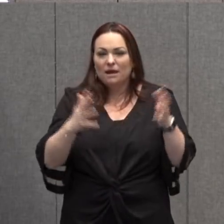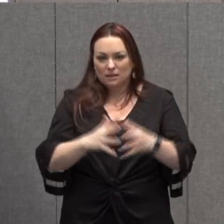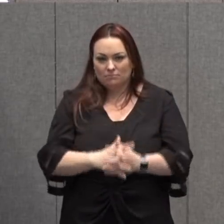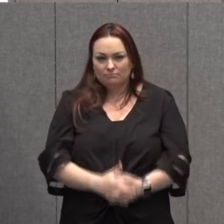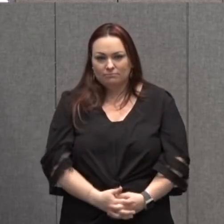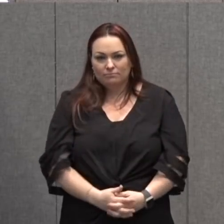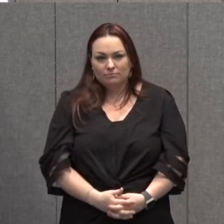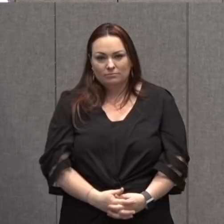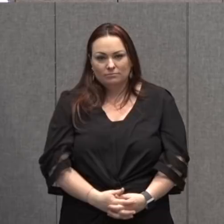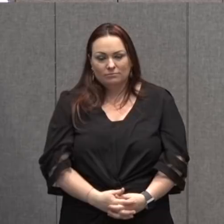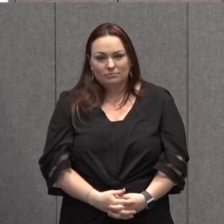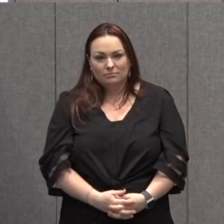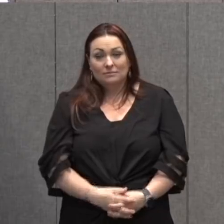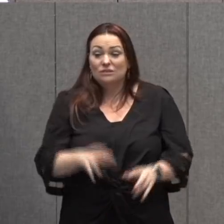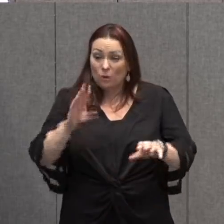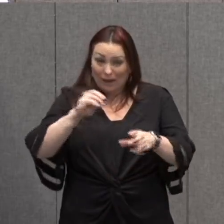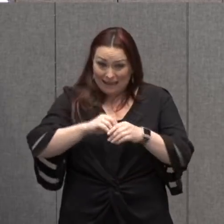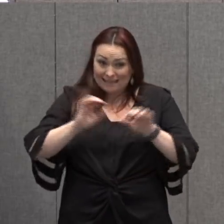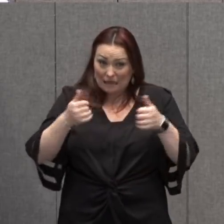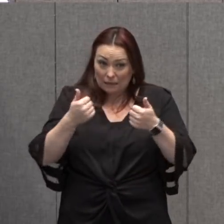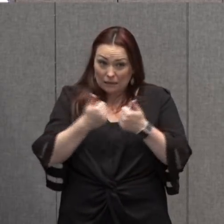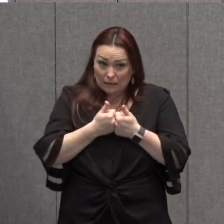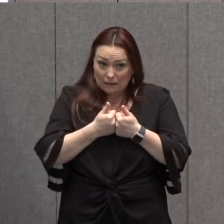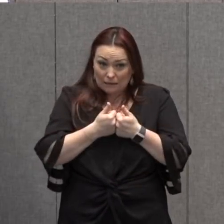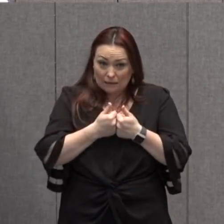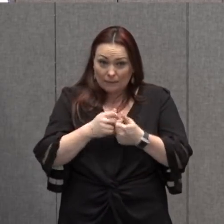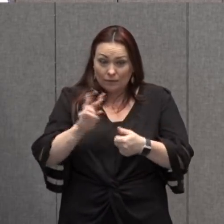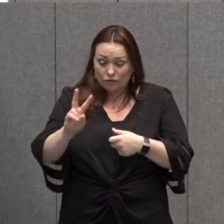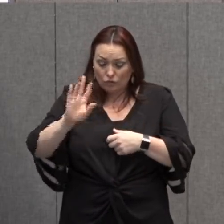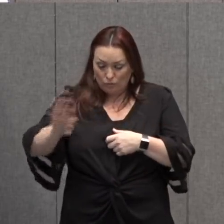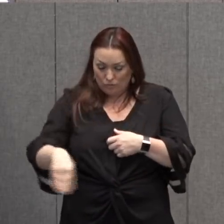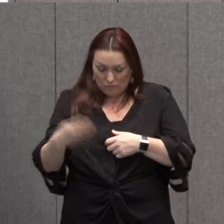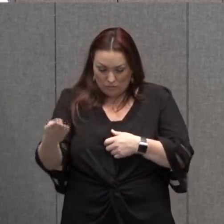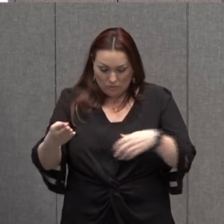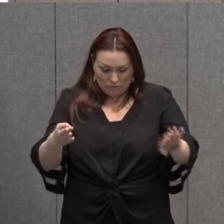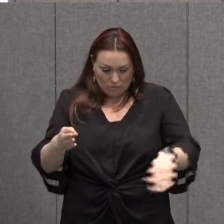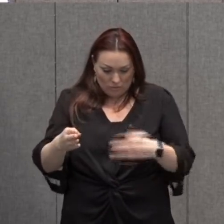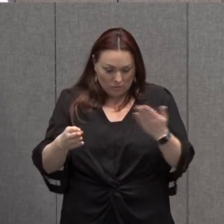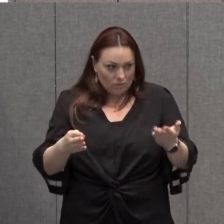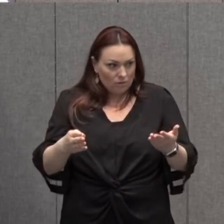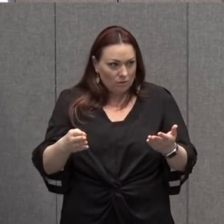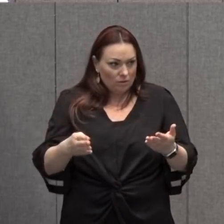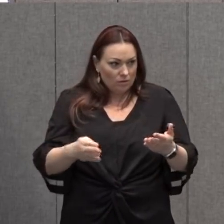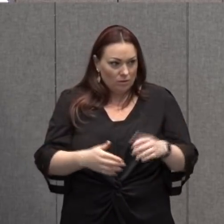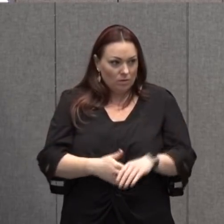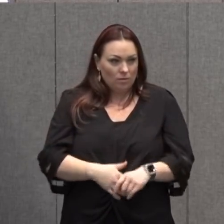And so in concentration, you just turn over two cards, and we're hoping to make a compound word.